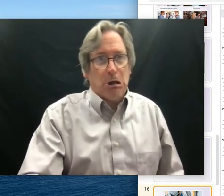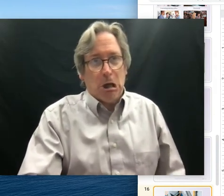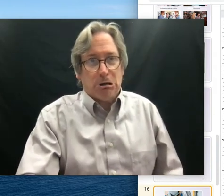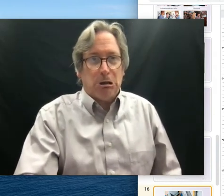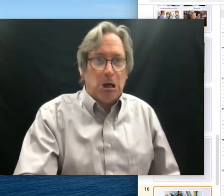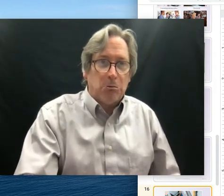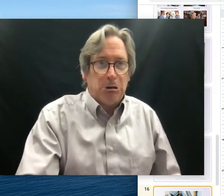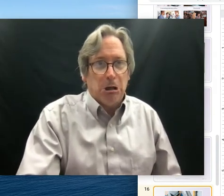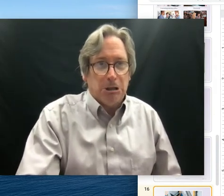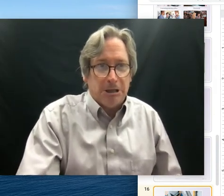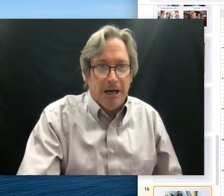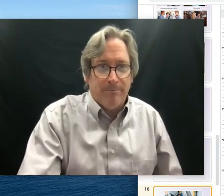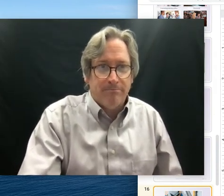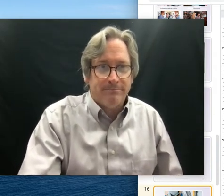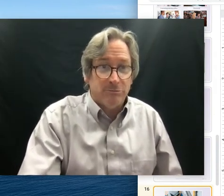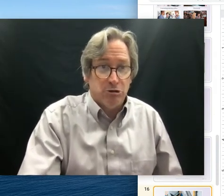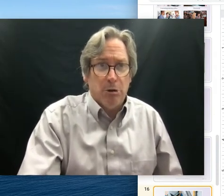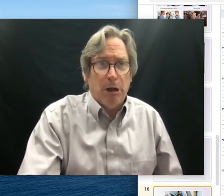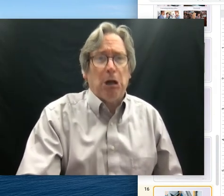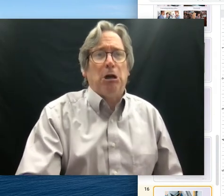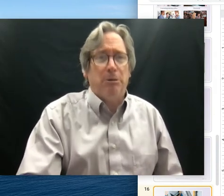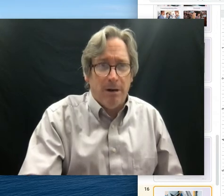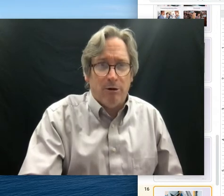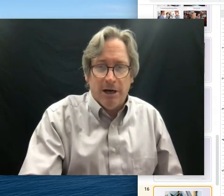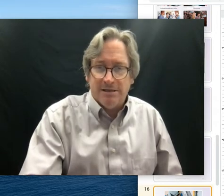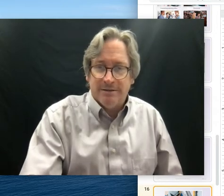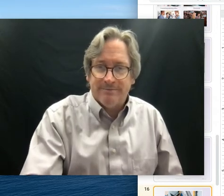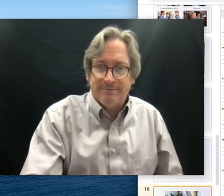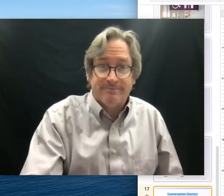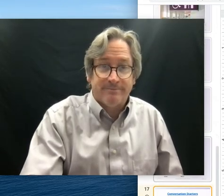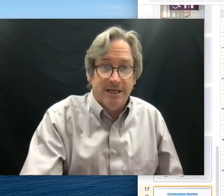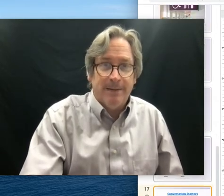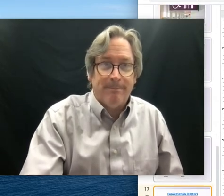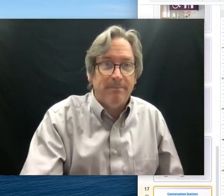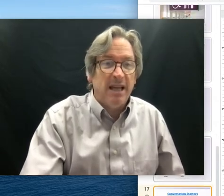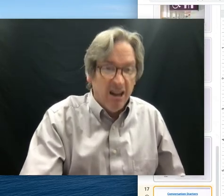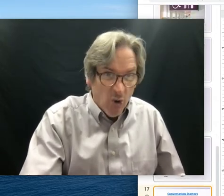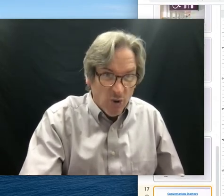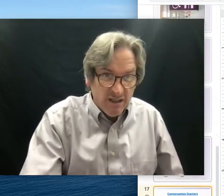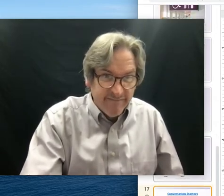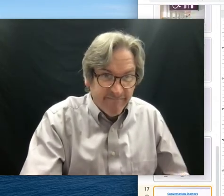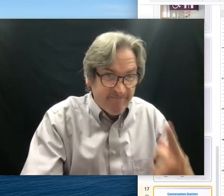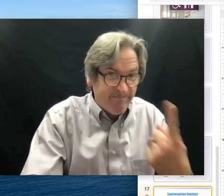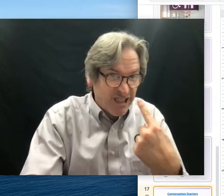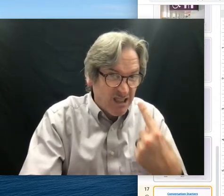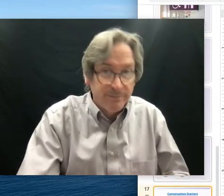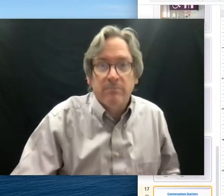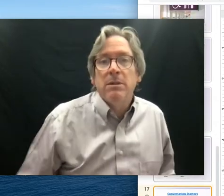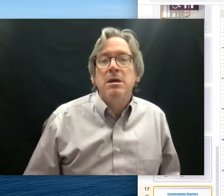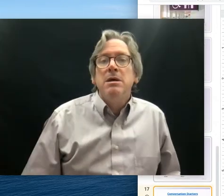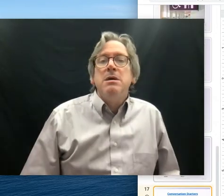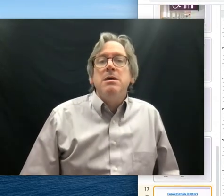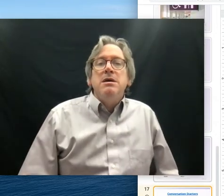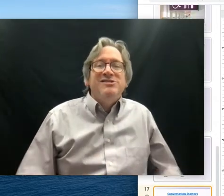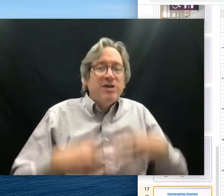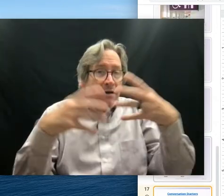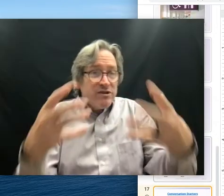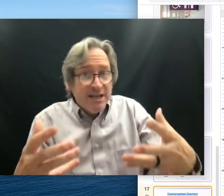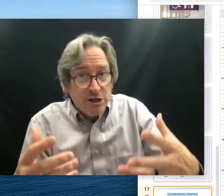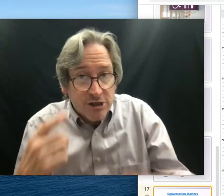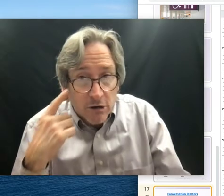calculator with you all the time until you better memorize it yep old so the conversation starters